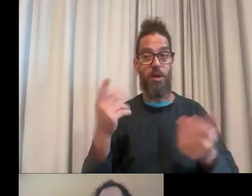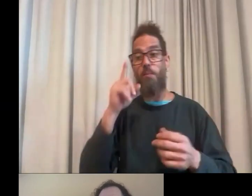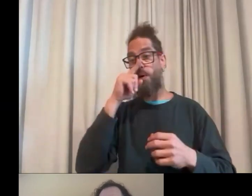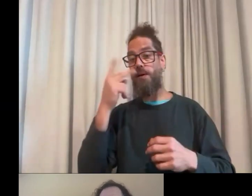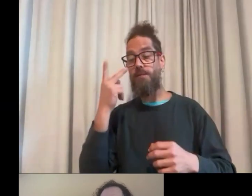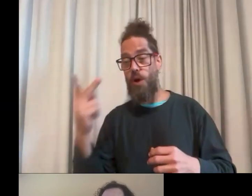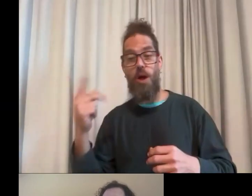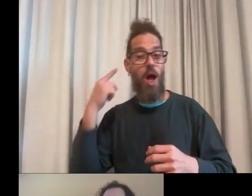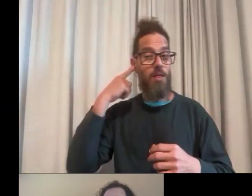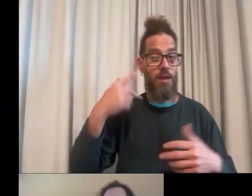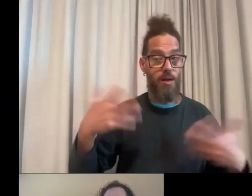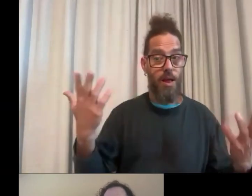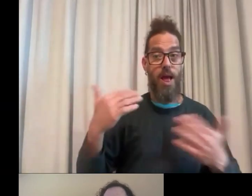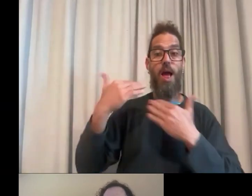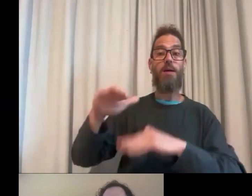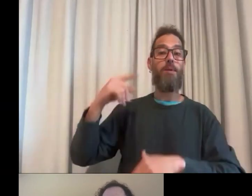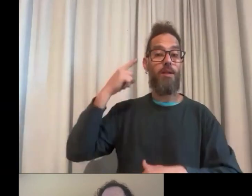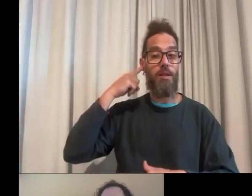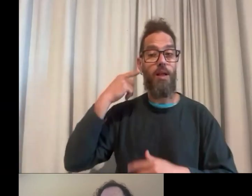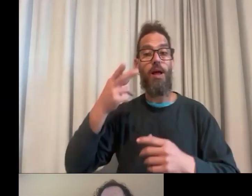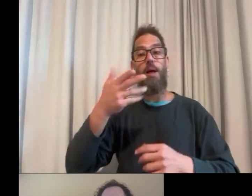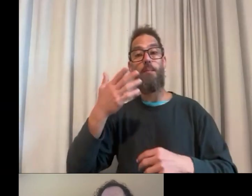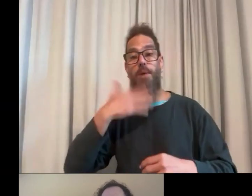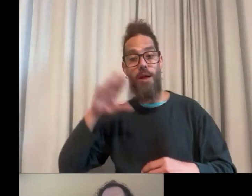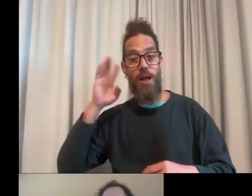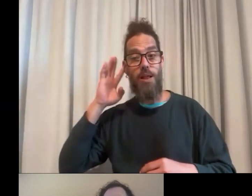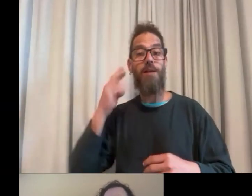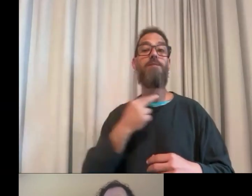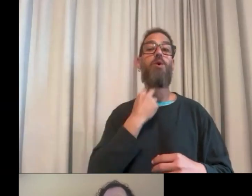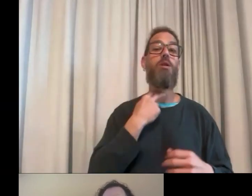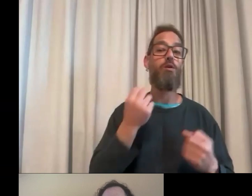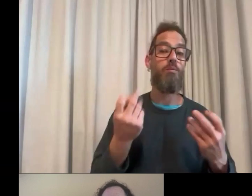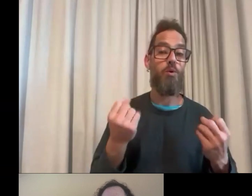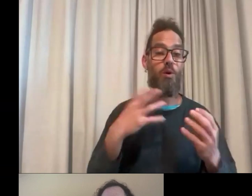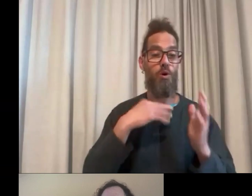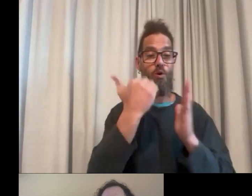The idea is they pretty well broken down all the types of differences and challenges